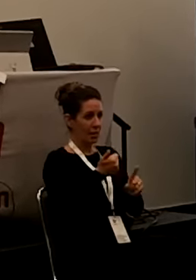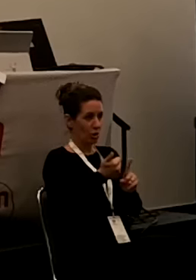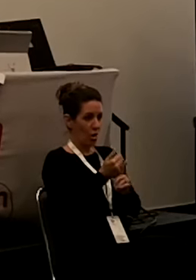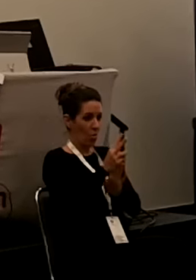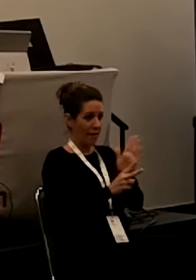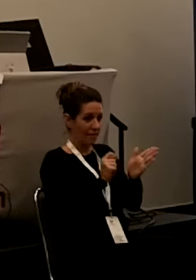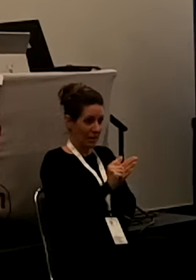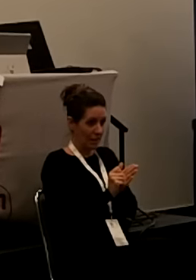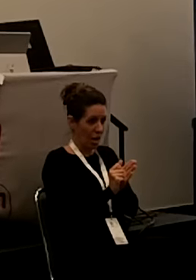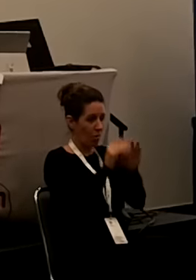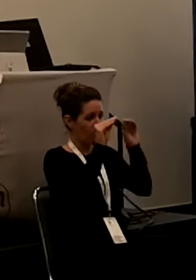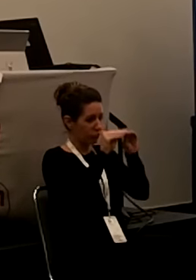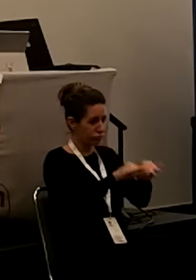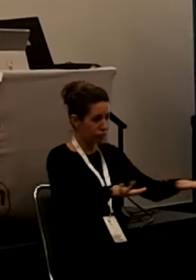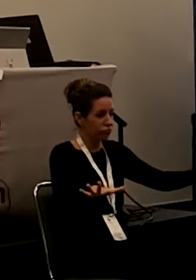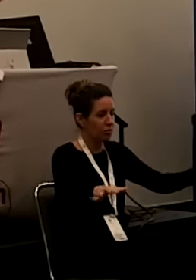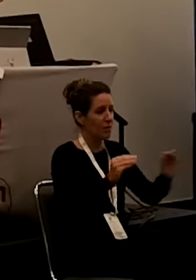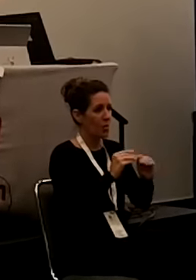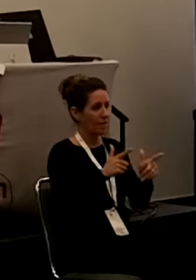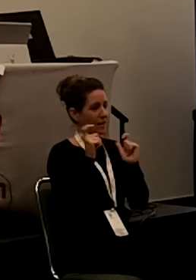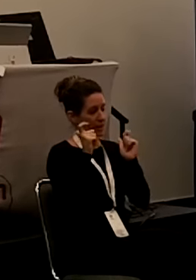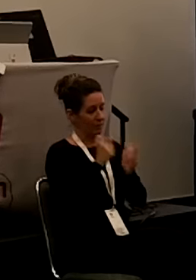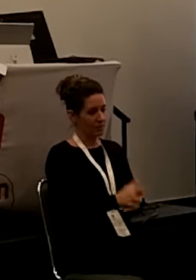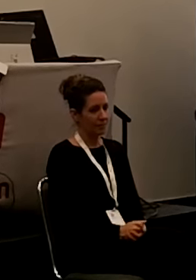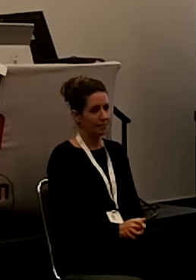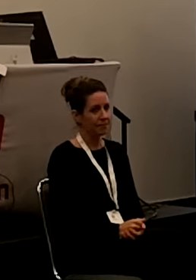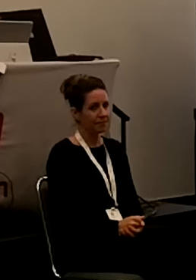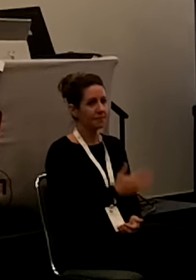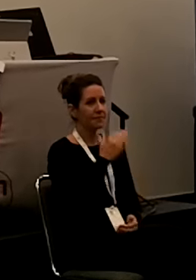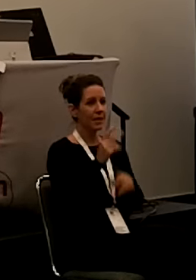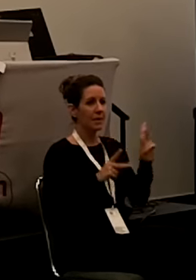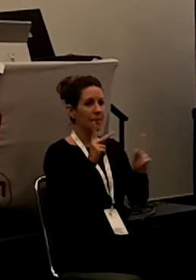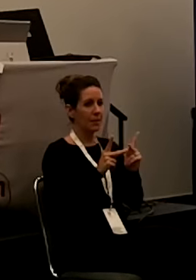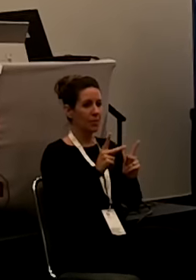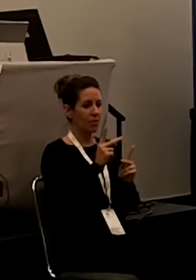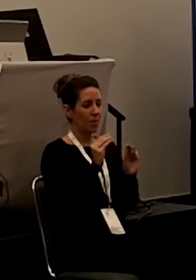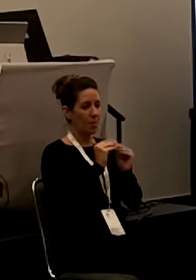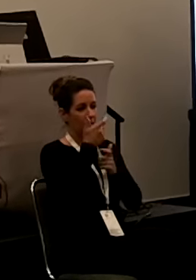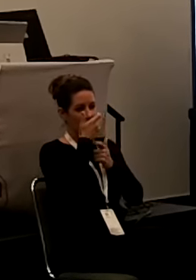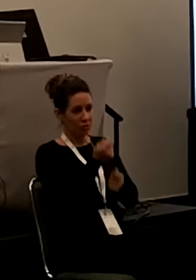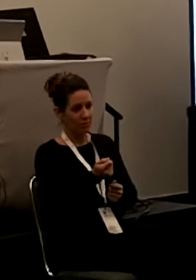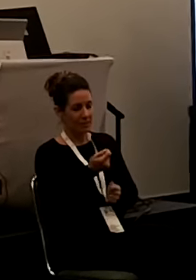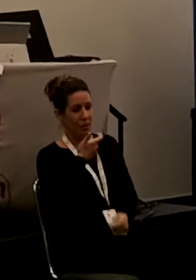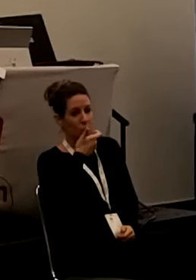it might get out to more people a lot faster, and people prefer watching YouTube than reading anyway,